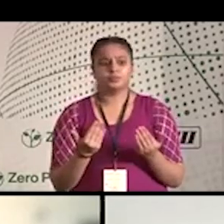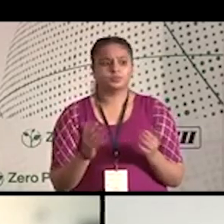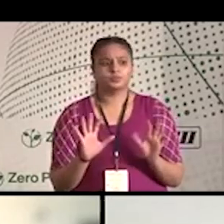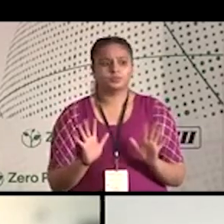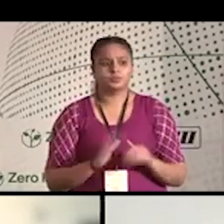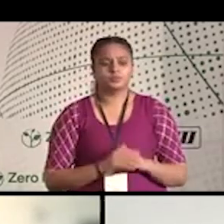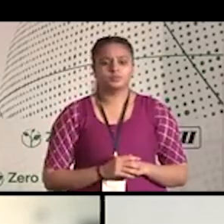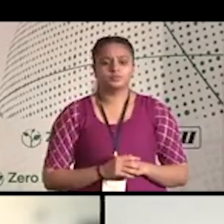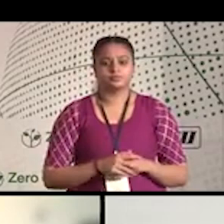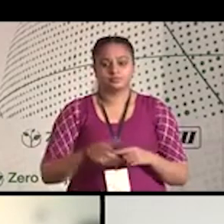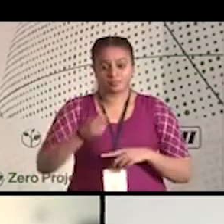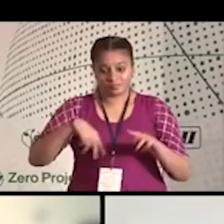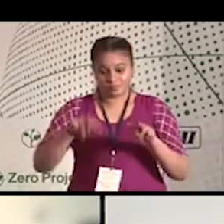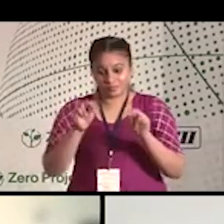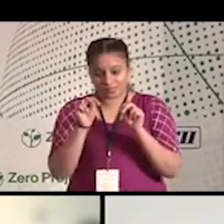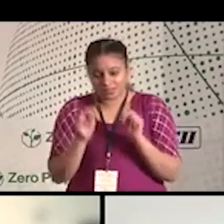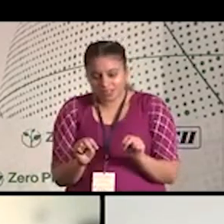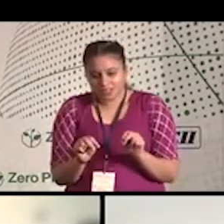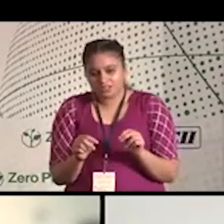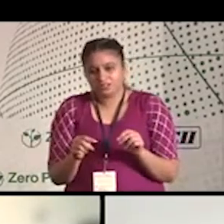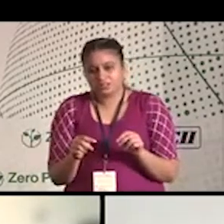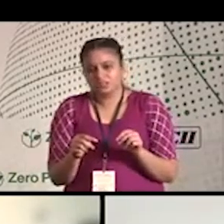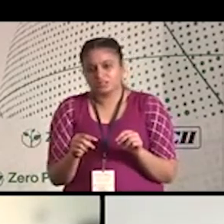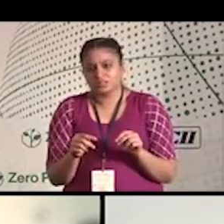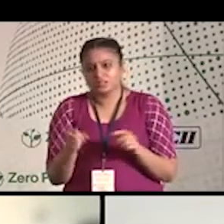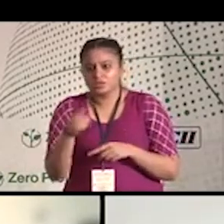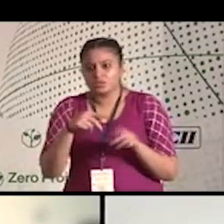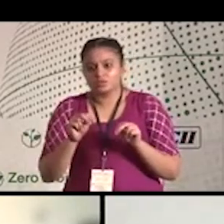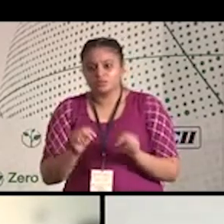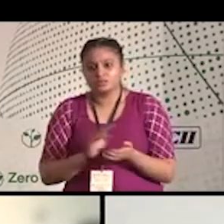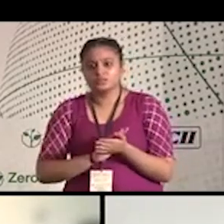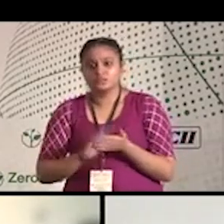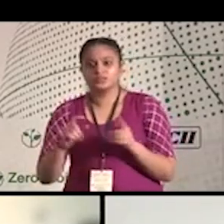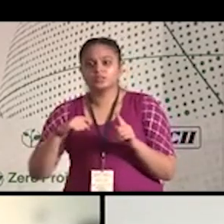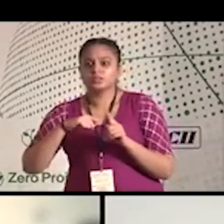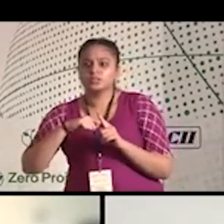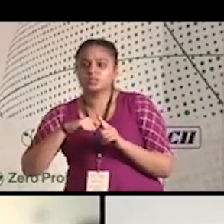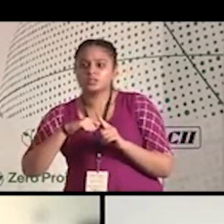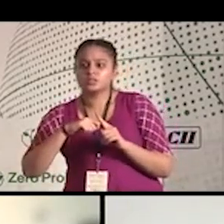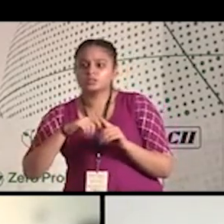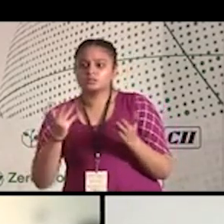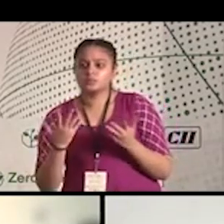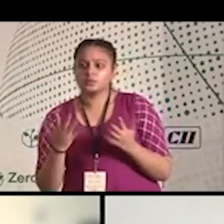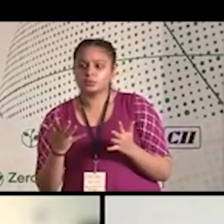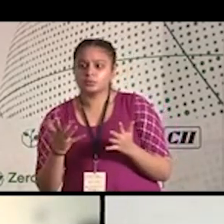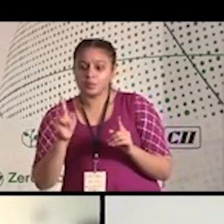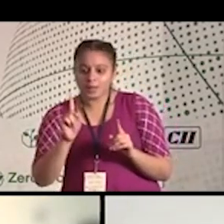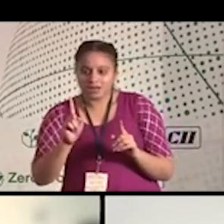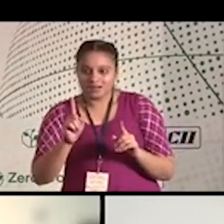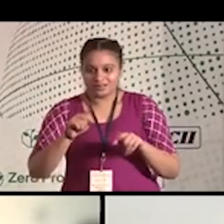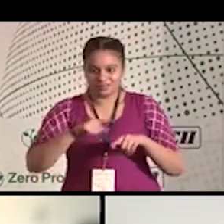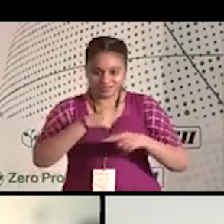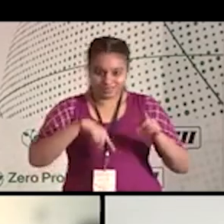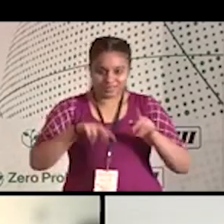We don't need to have all Helen Keller's, but we do need to have opportunities and access